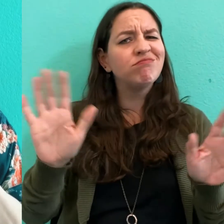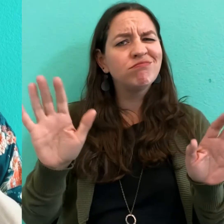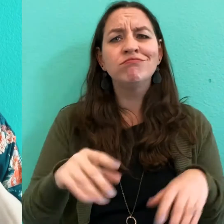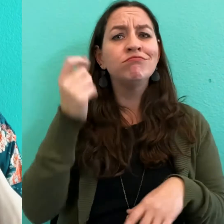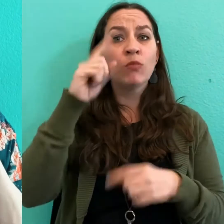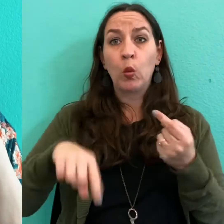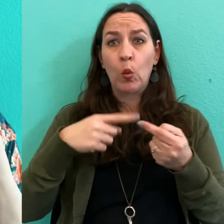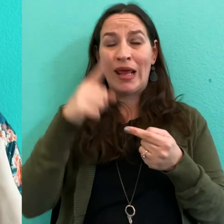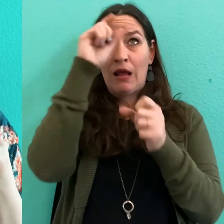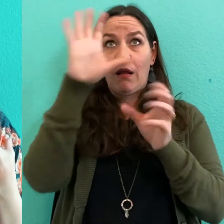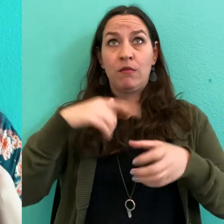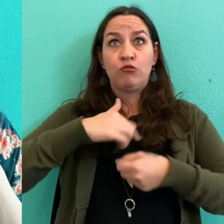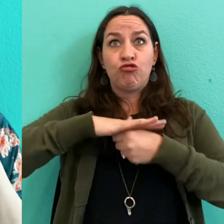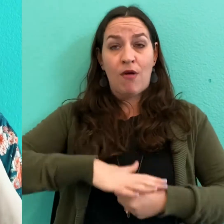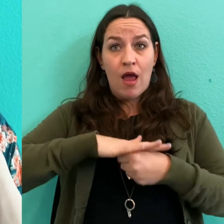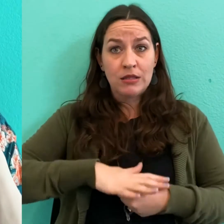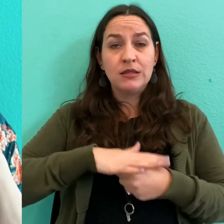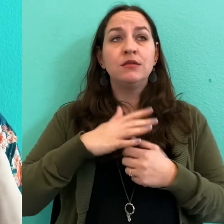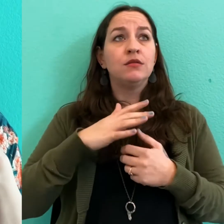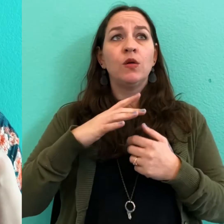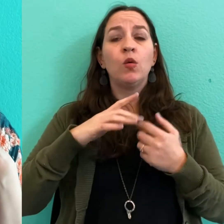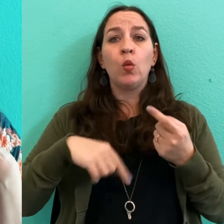to tell you when you are stressed or when you are most in need